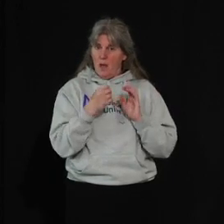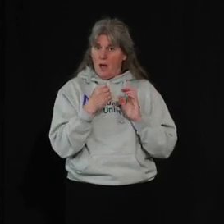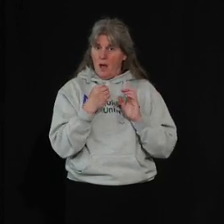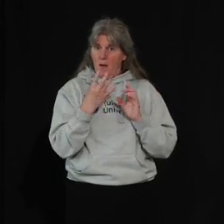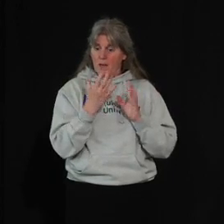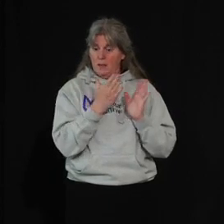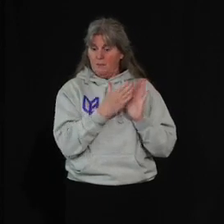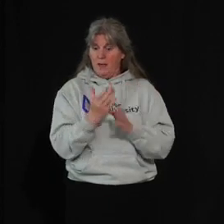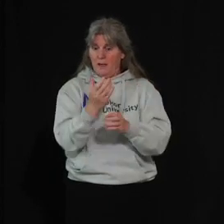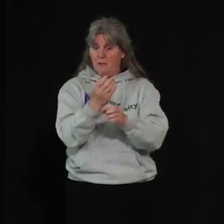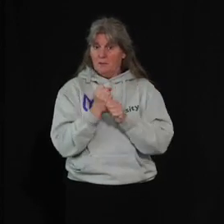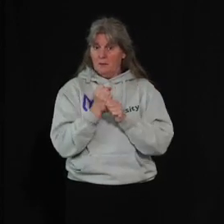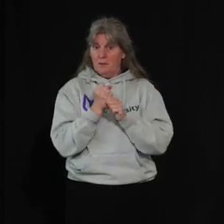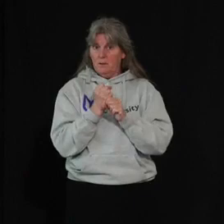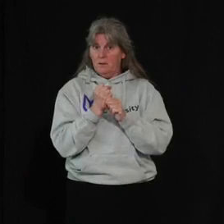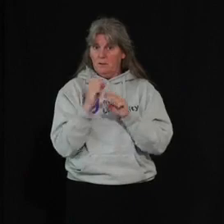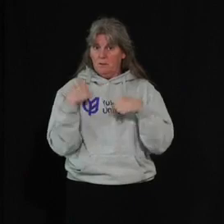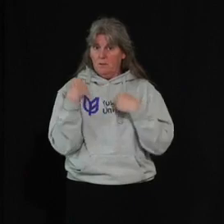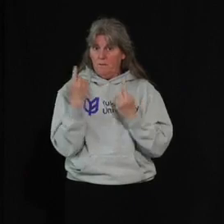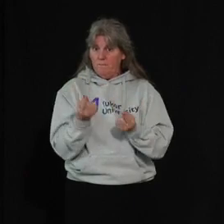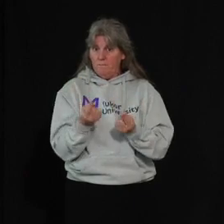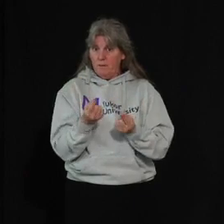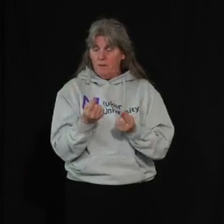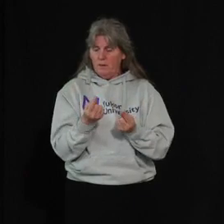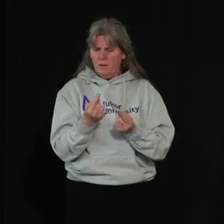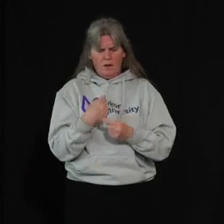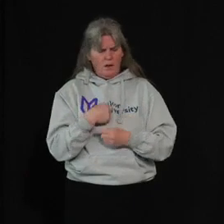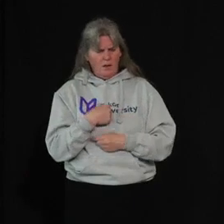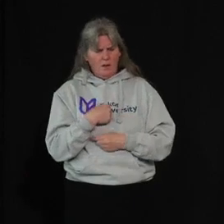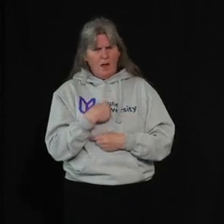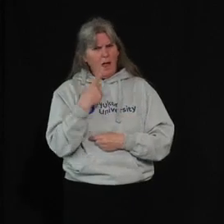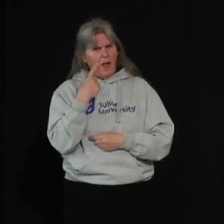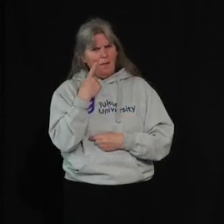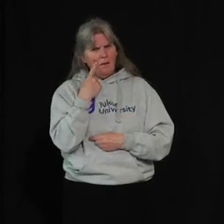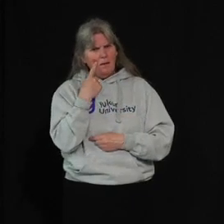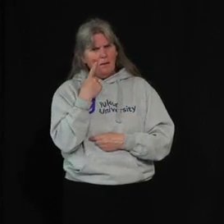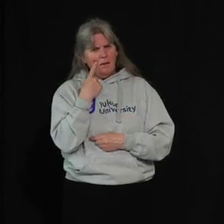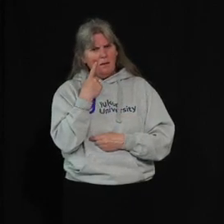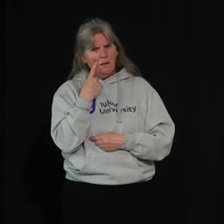many have been received? The last I heard there were